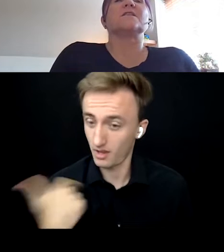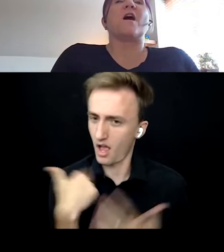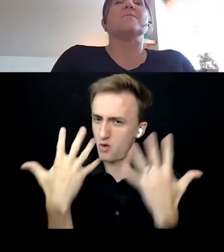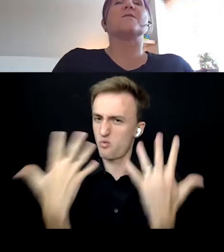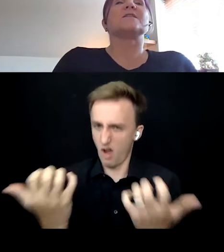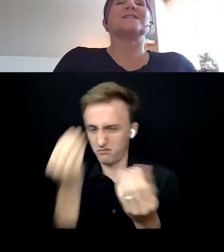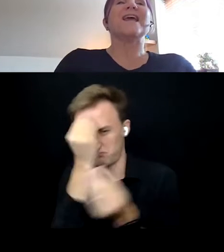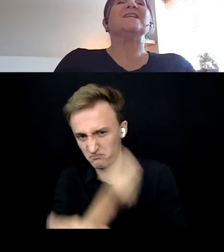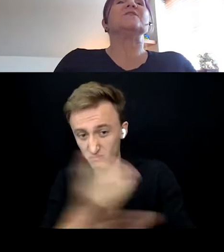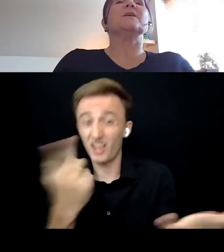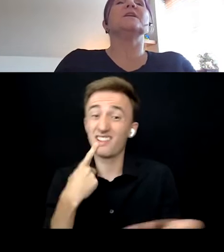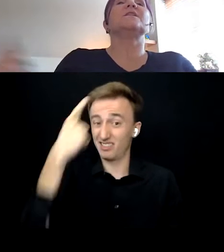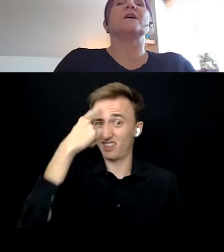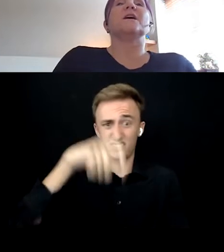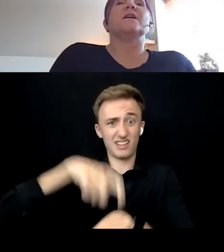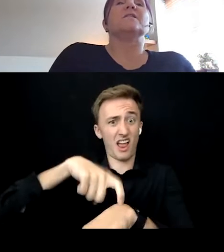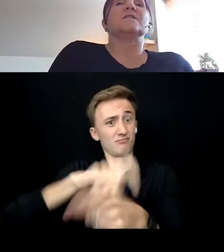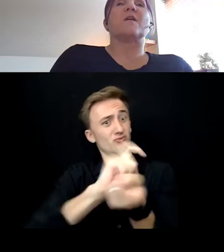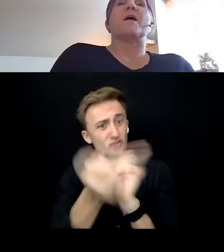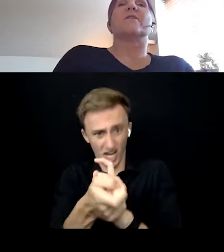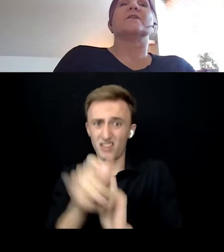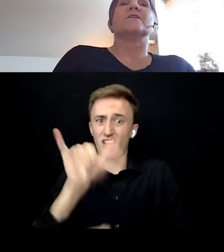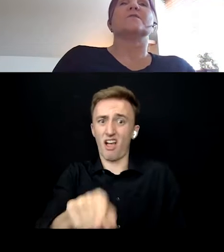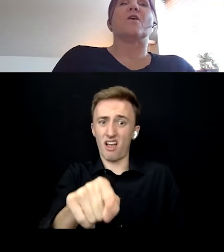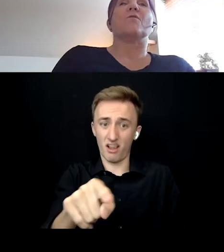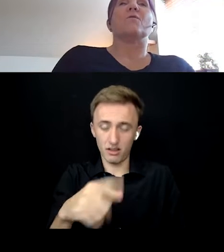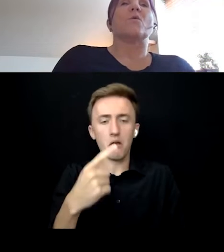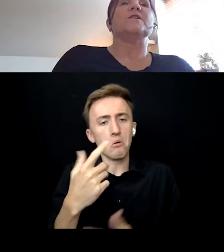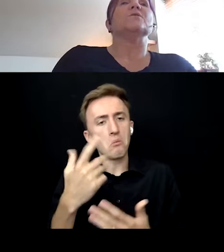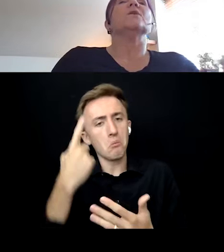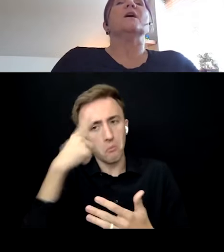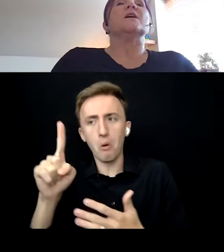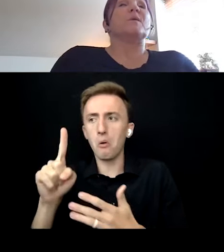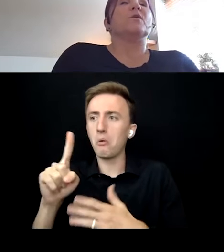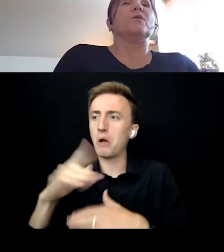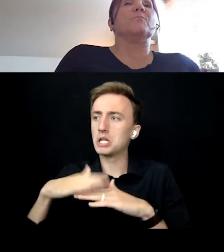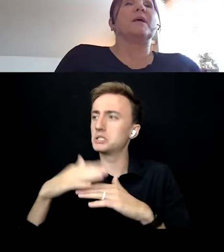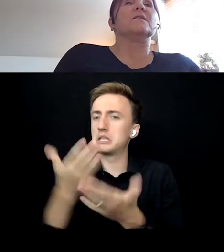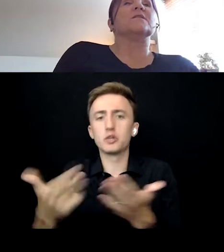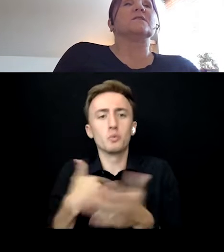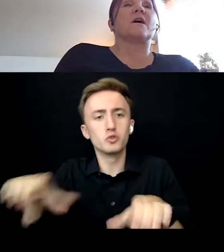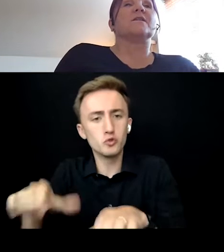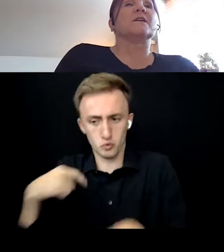it is time for that to change, at least in some areas of what we do as people who build and design